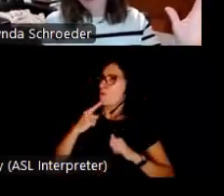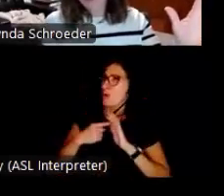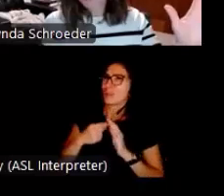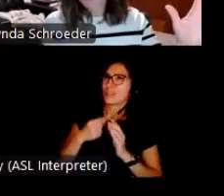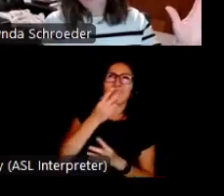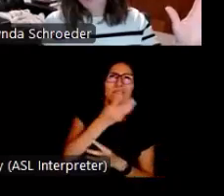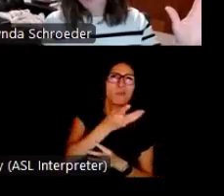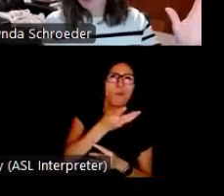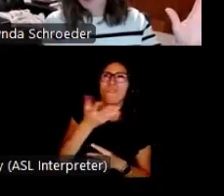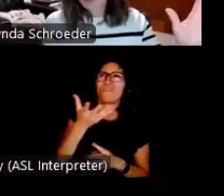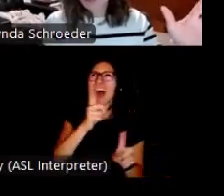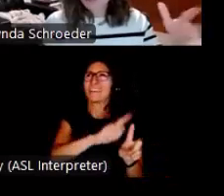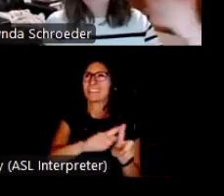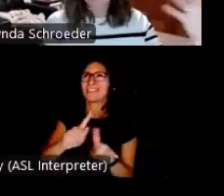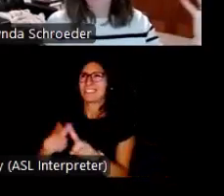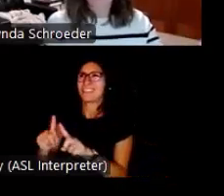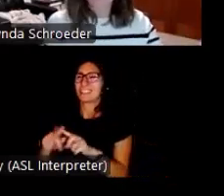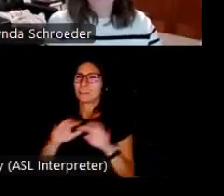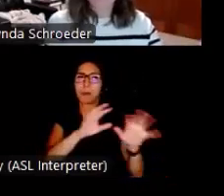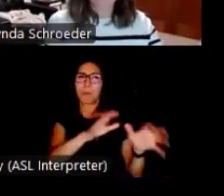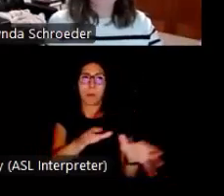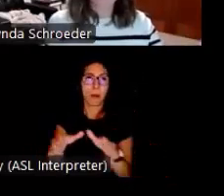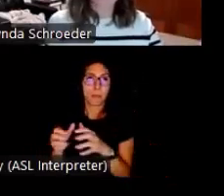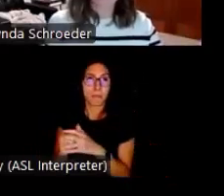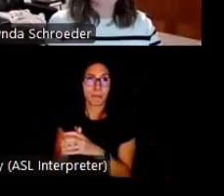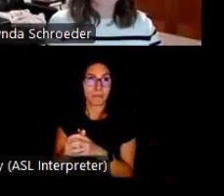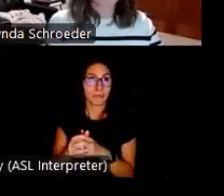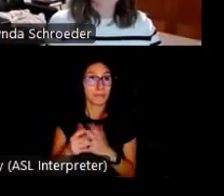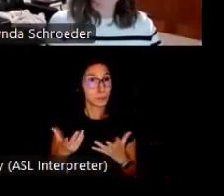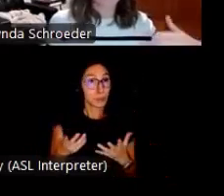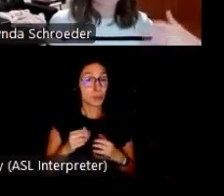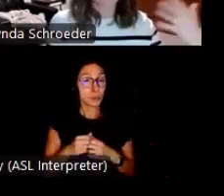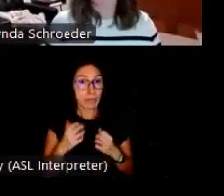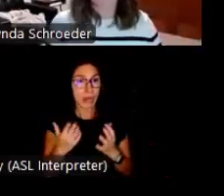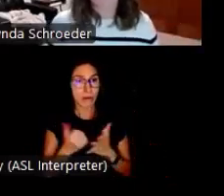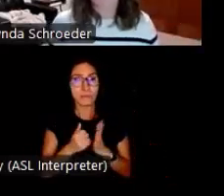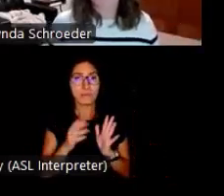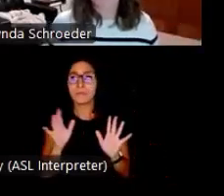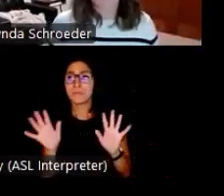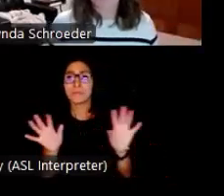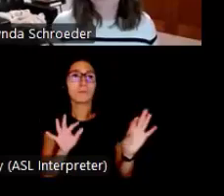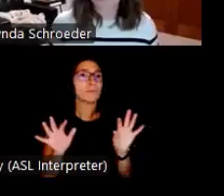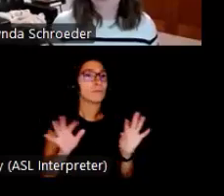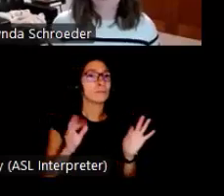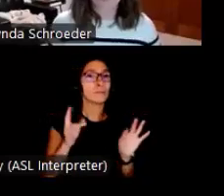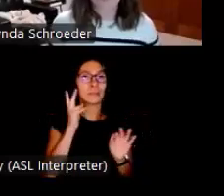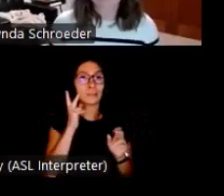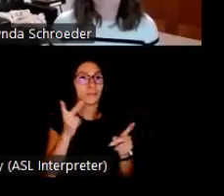So feel free to do a bit of a snowball sample, essentially, of who are the voices to have at the table